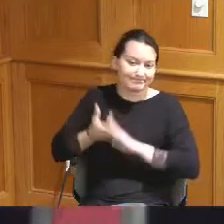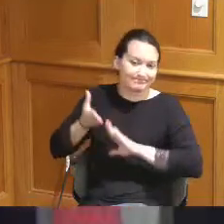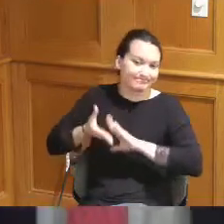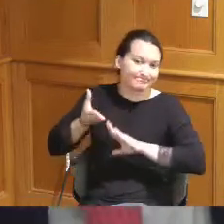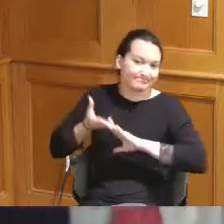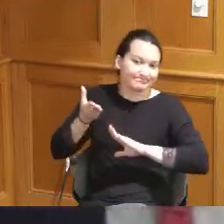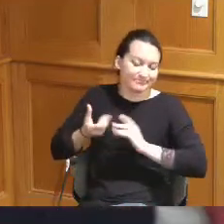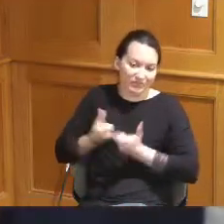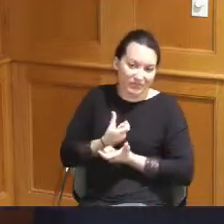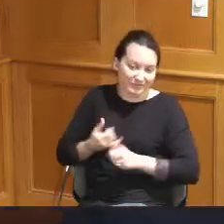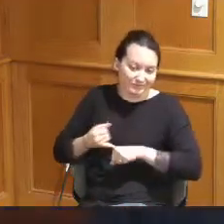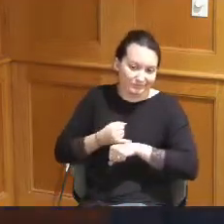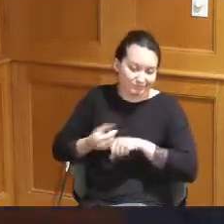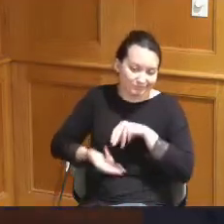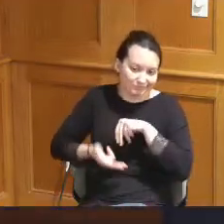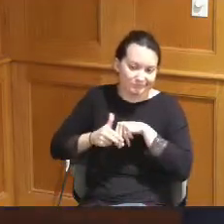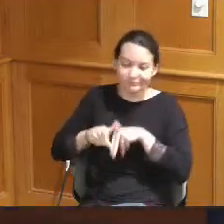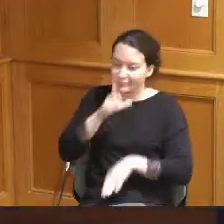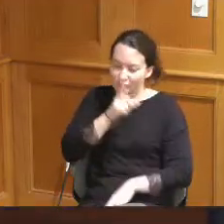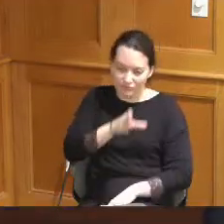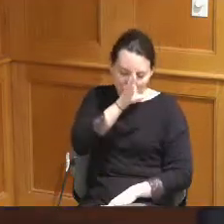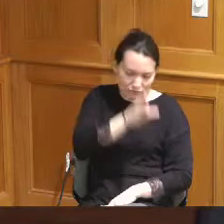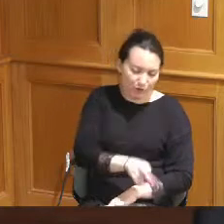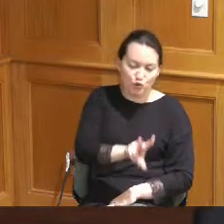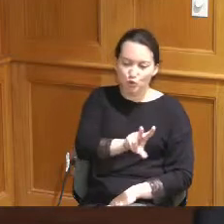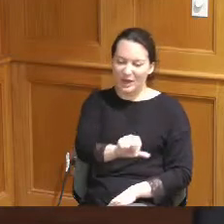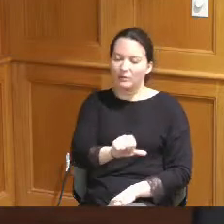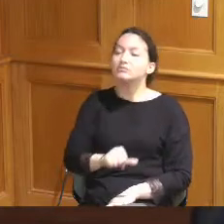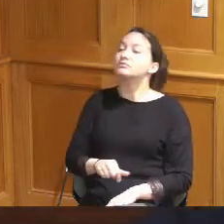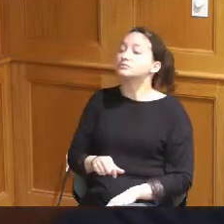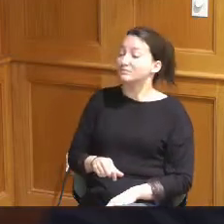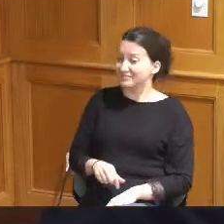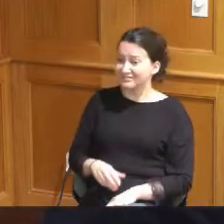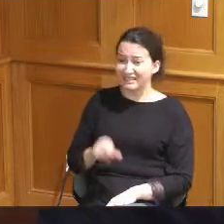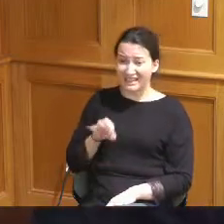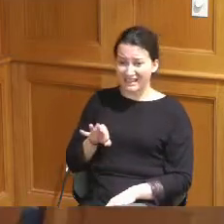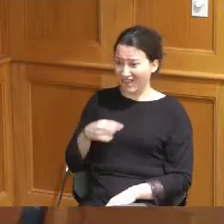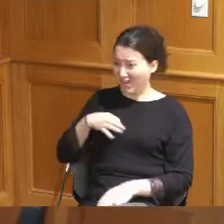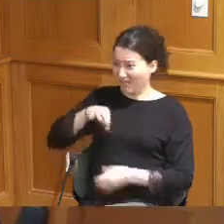Etc but not directly driven from phase two yeah I just want to say if I vote for this today am I